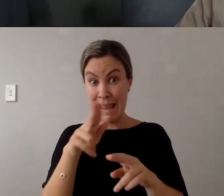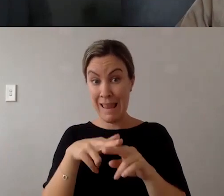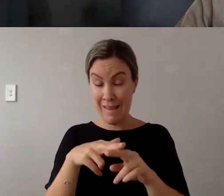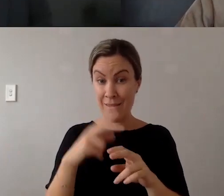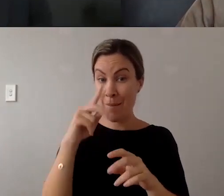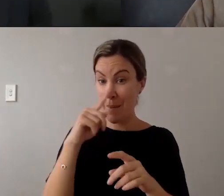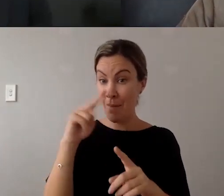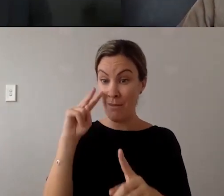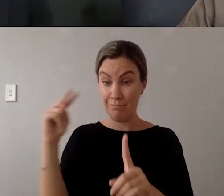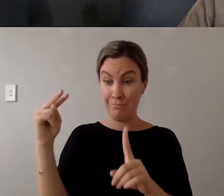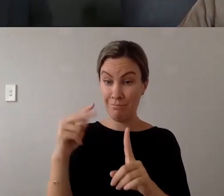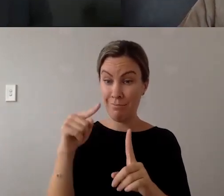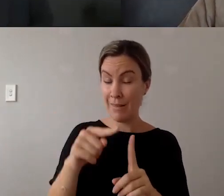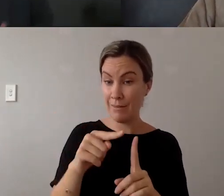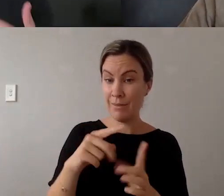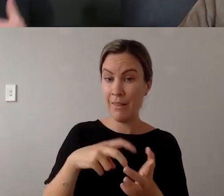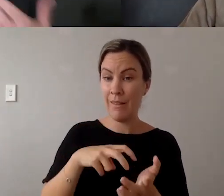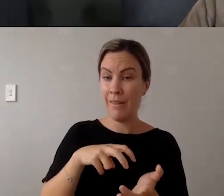I'd first suggest that you probably need to explore that with them some